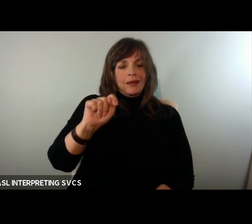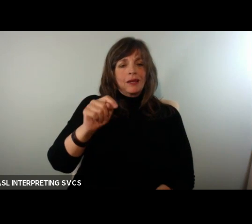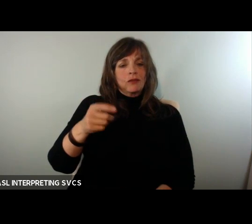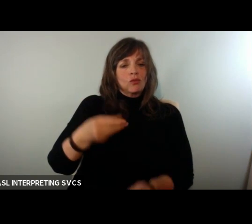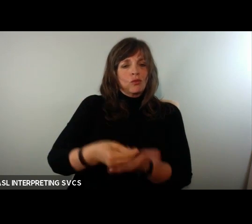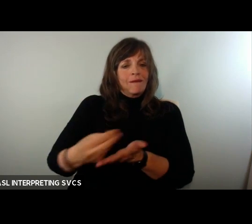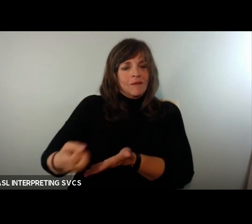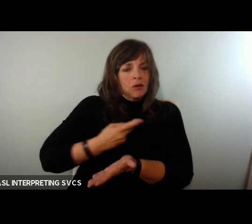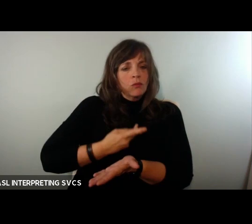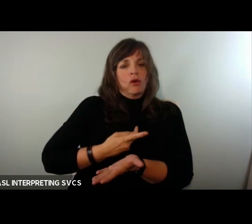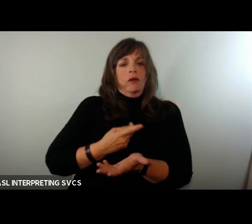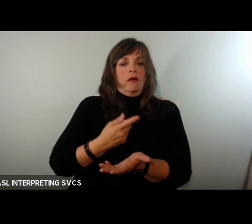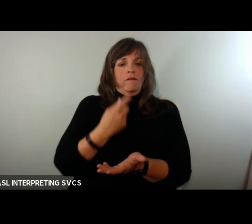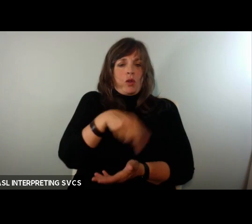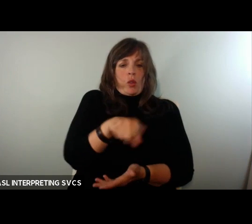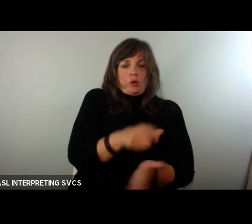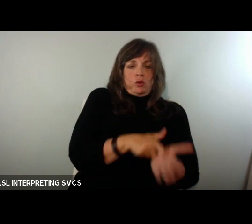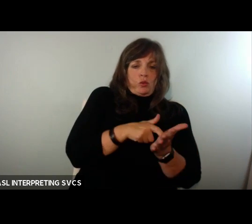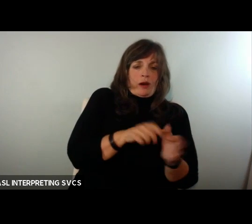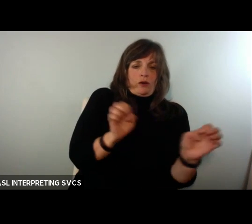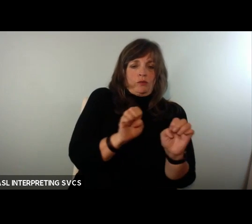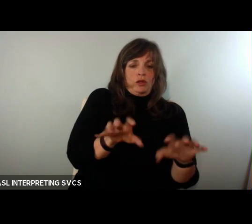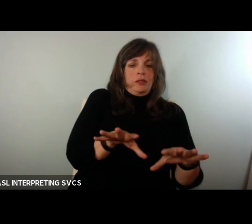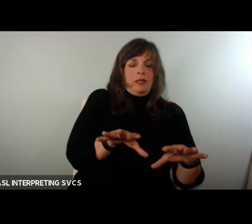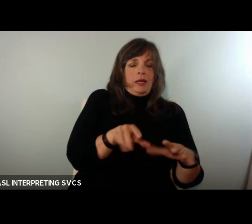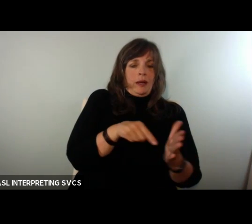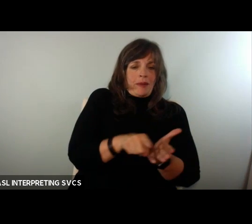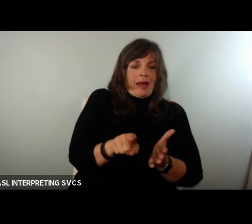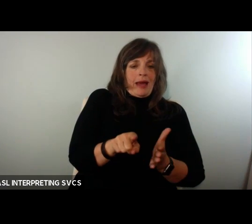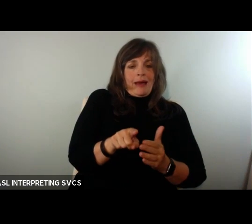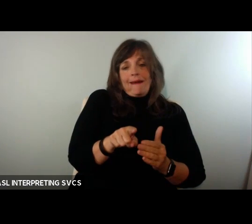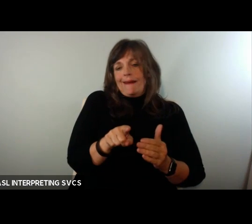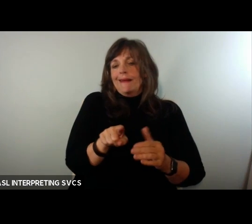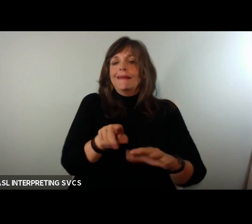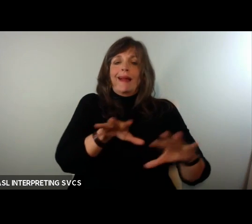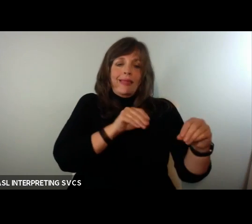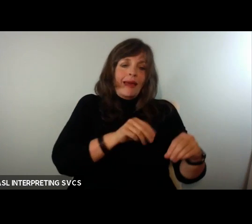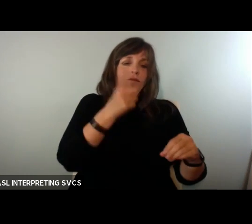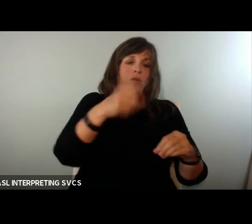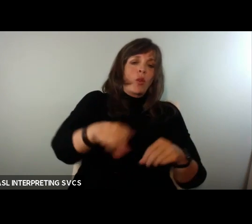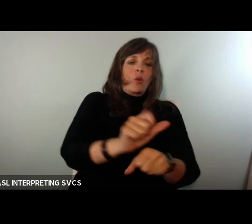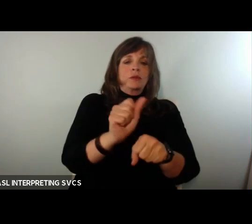with fewer than 500 employees and non-profits are eligible for relief.